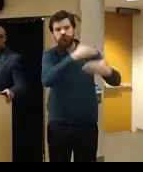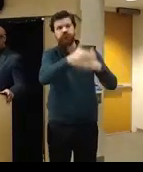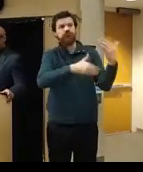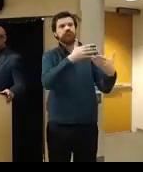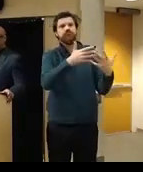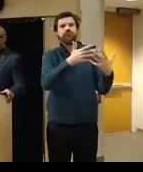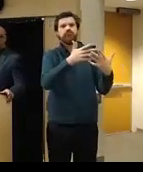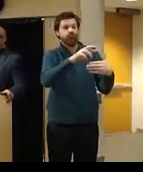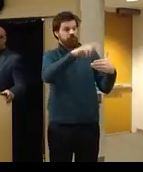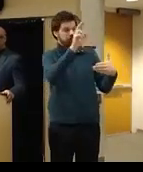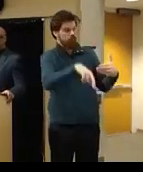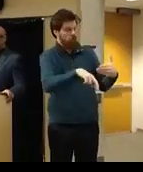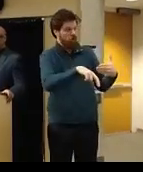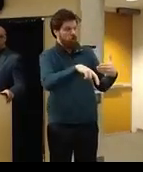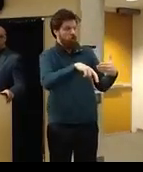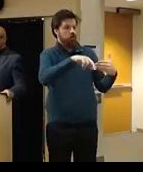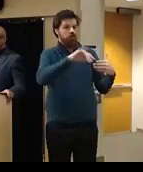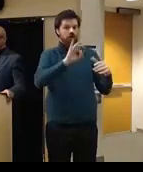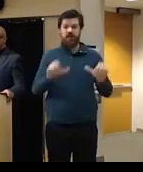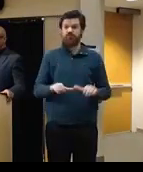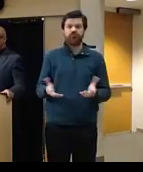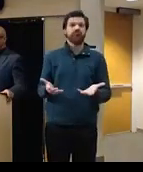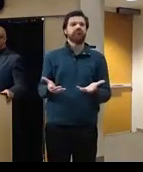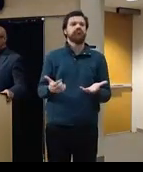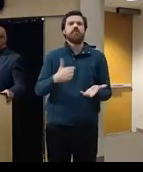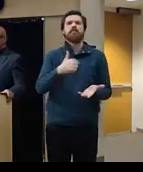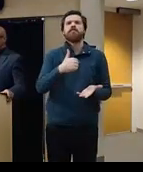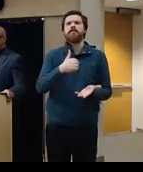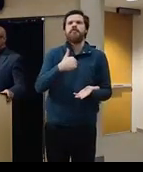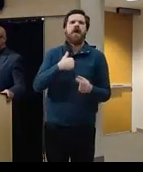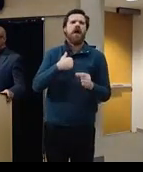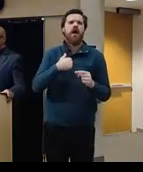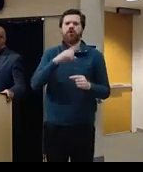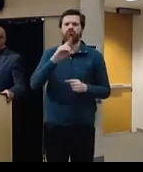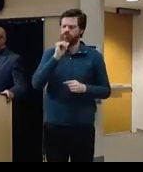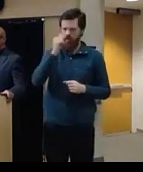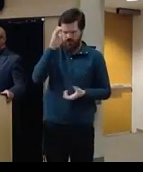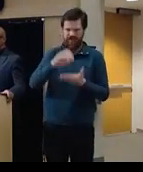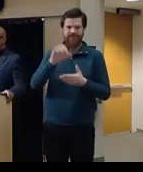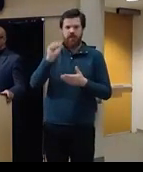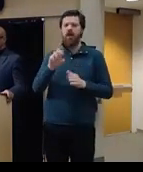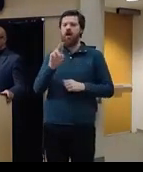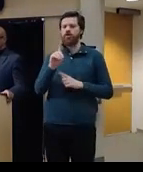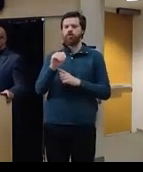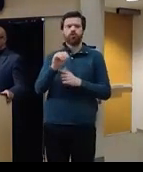of those kind of violations you know and and I don't believe that you can undo those things